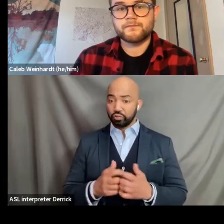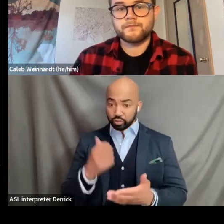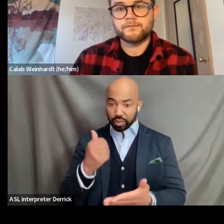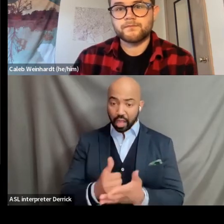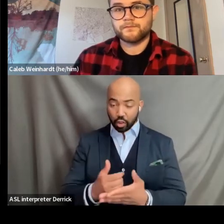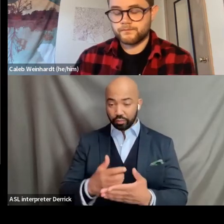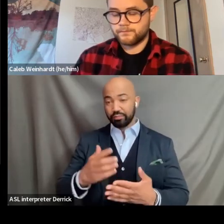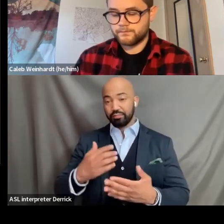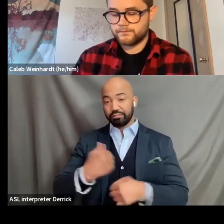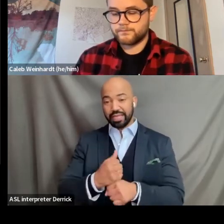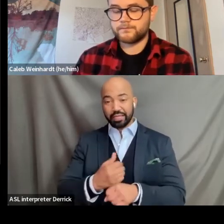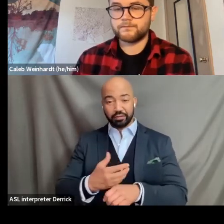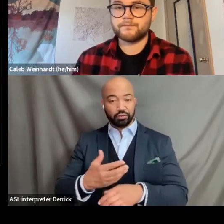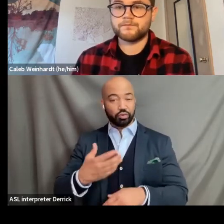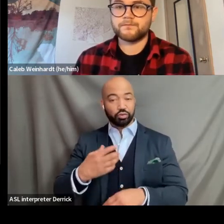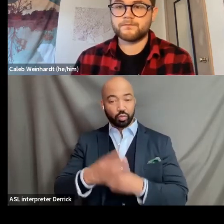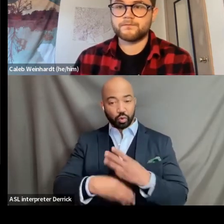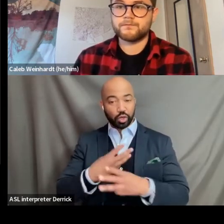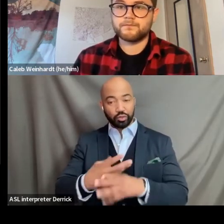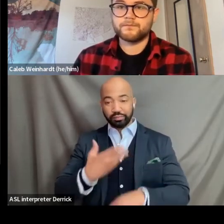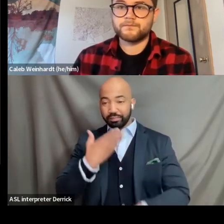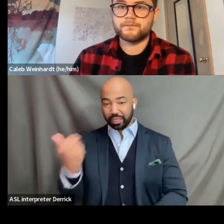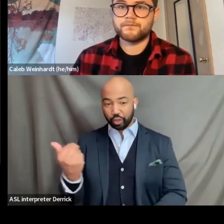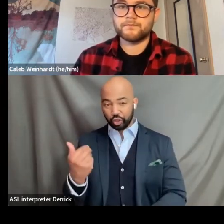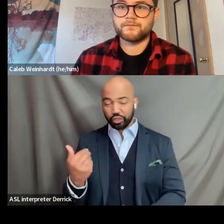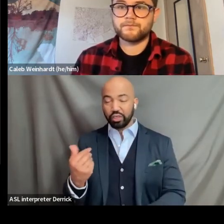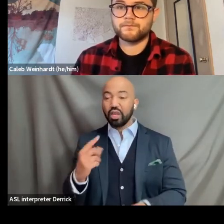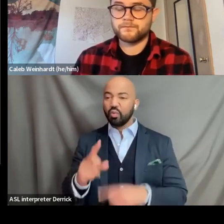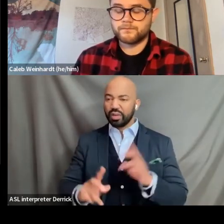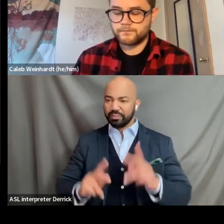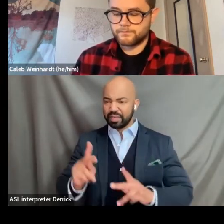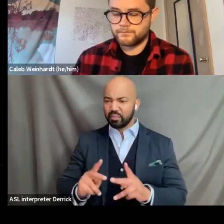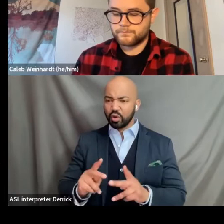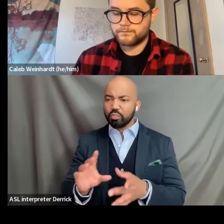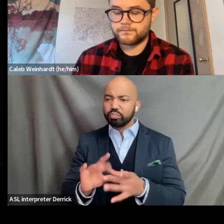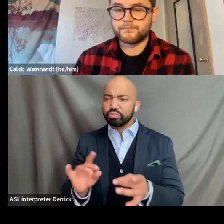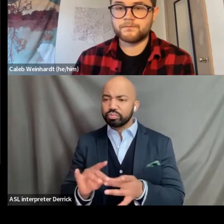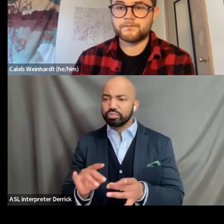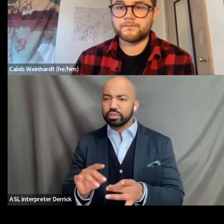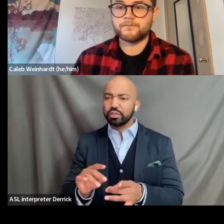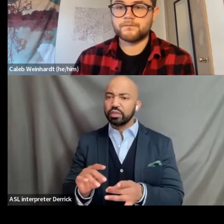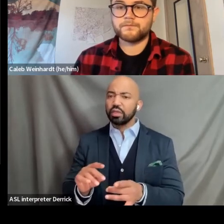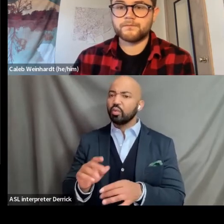is to call people in when we hear those kinds of things. Some people like to call people out.